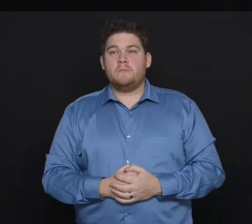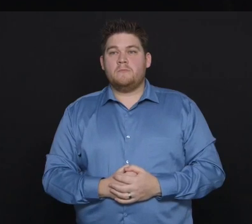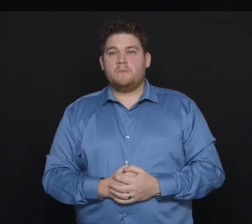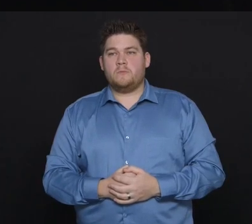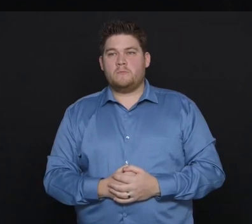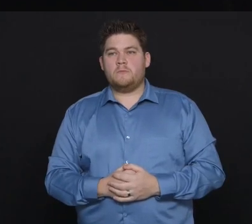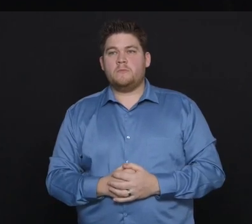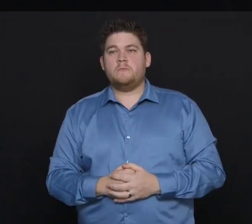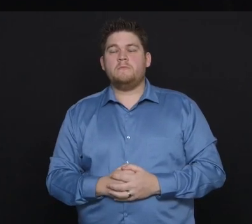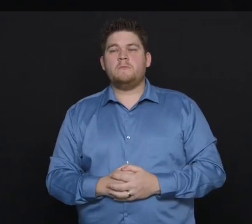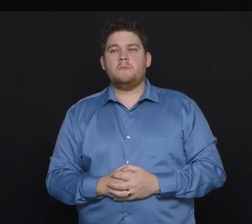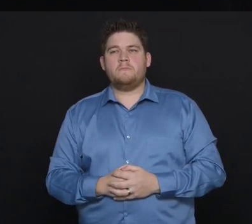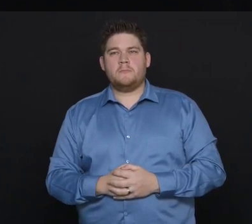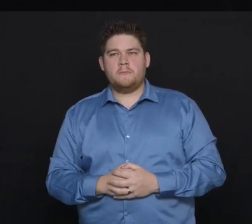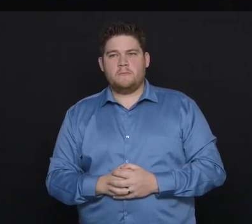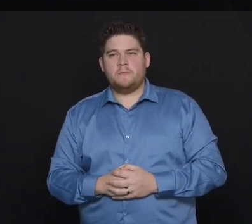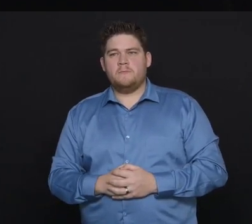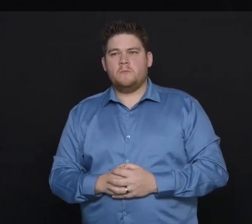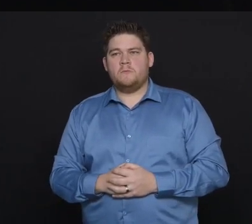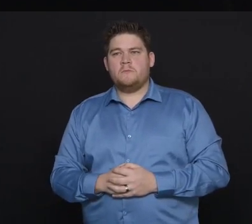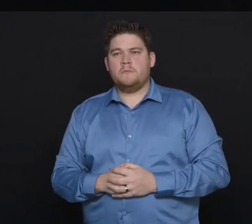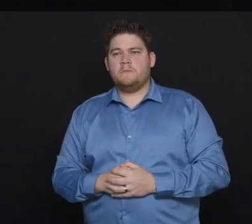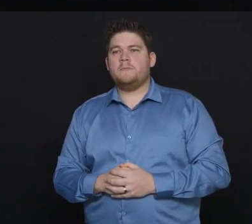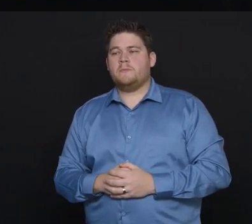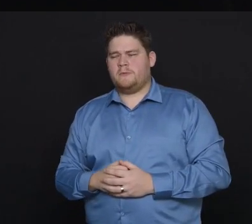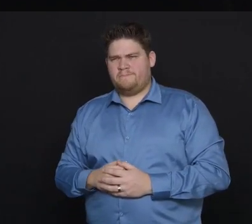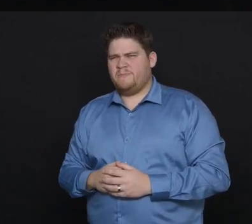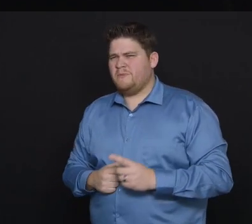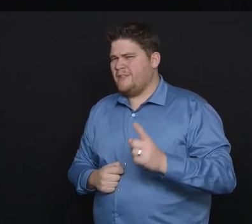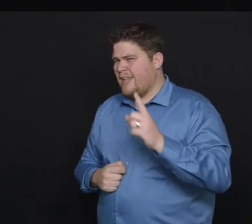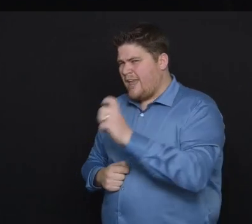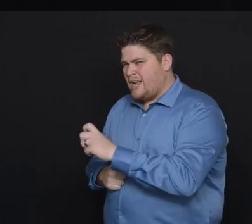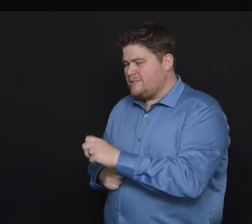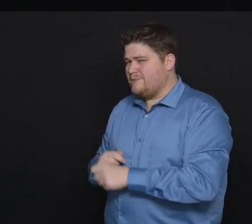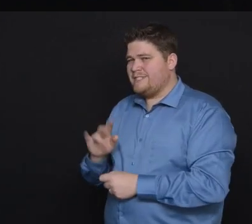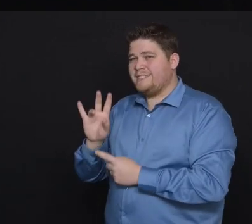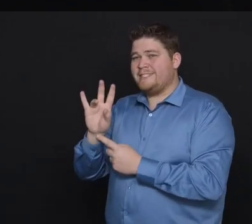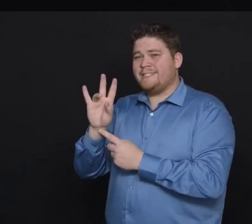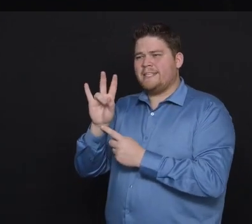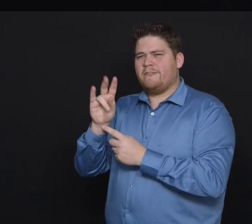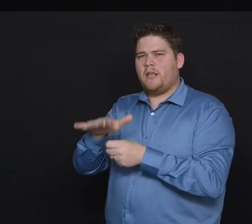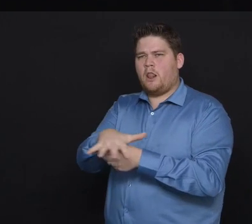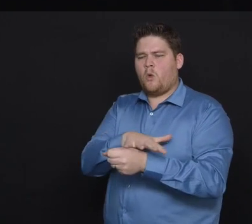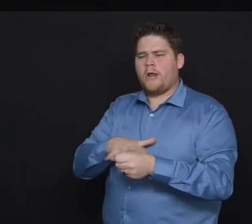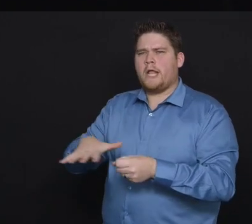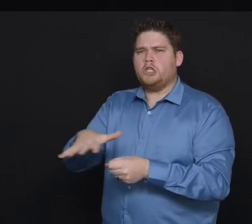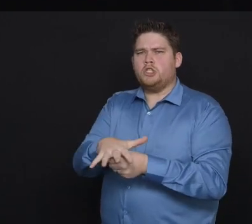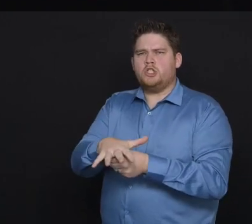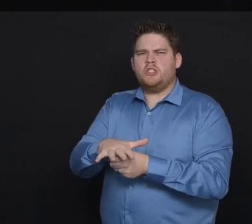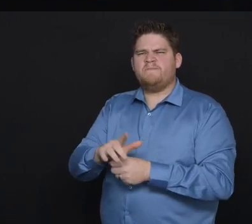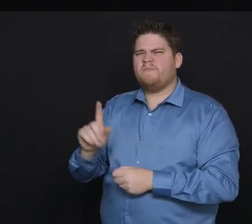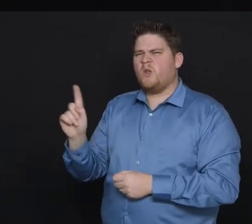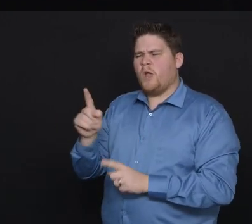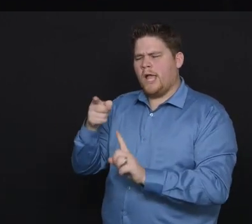of the 17 primary sites and which ones have been designated on Vancouver